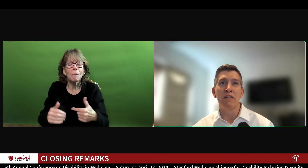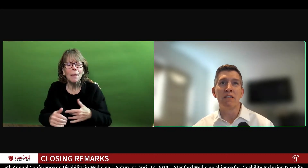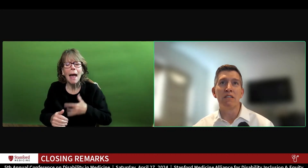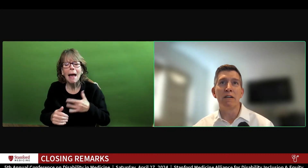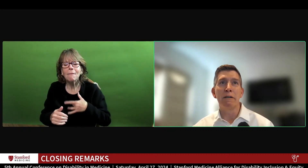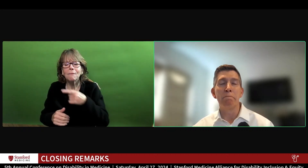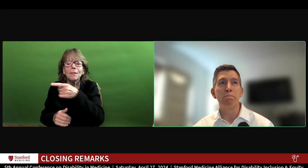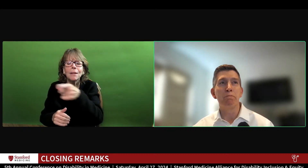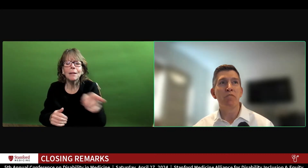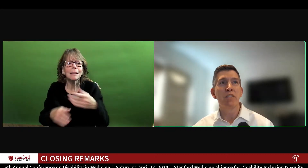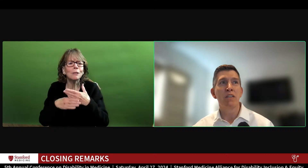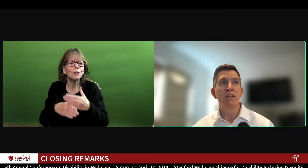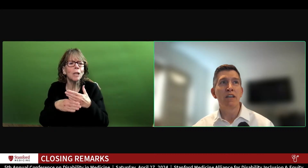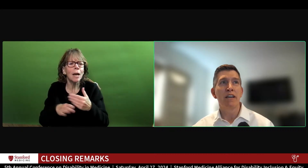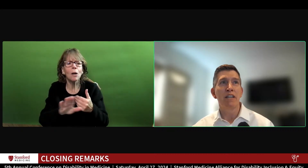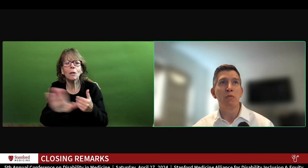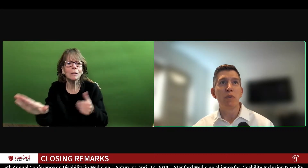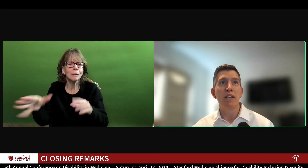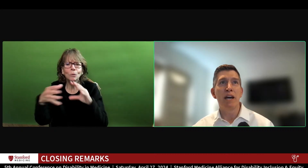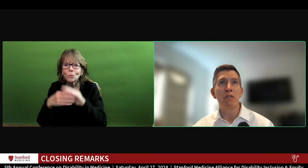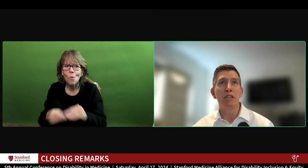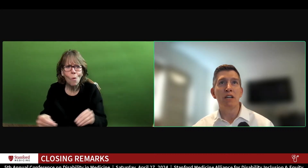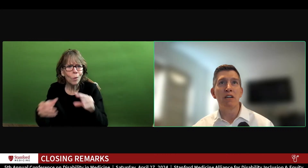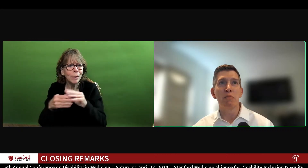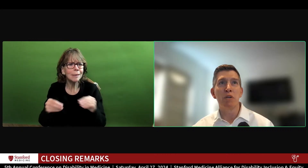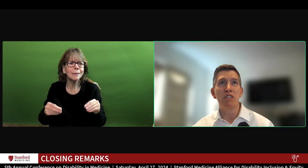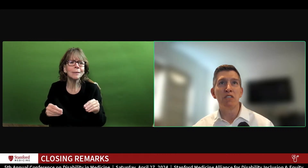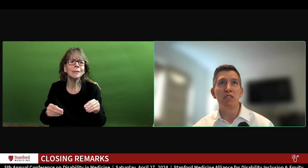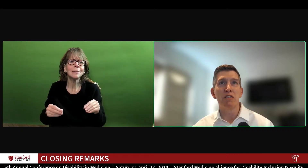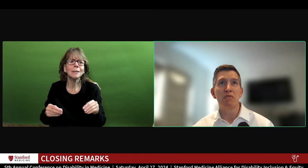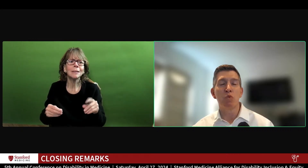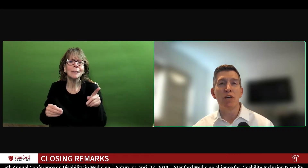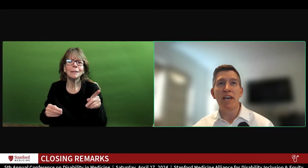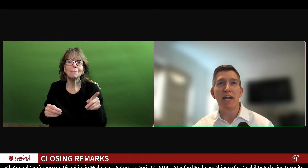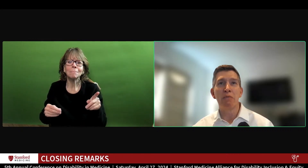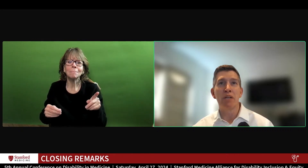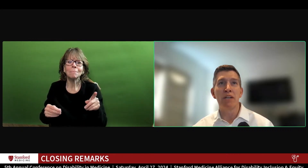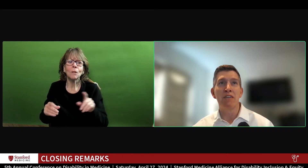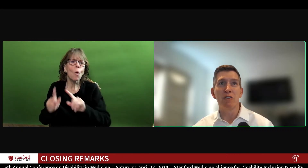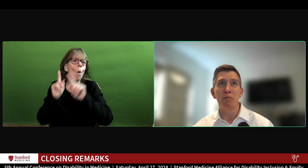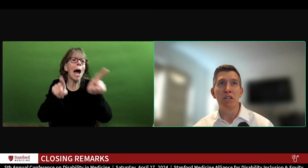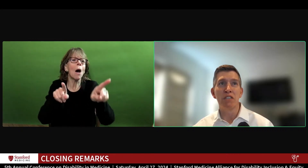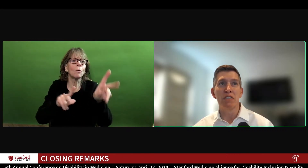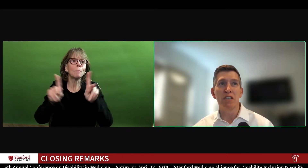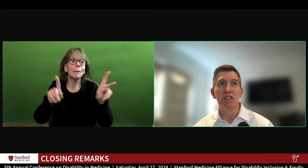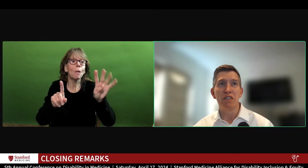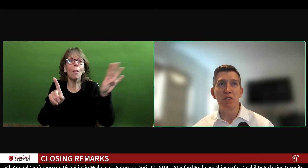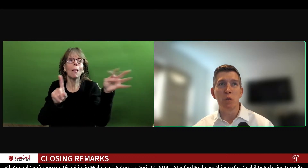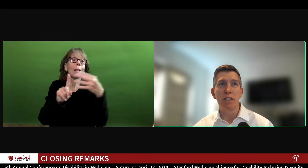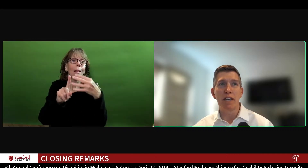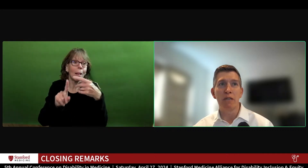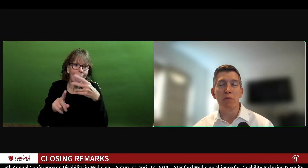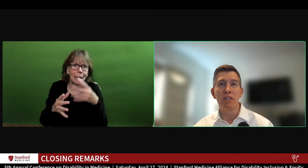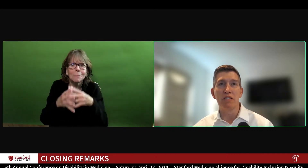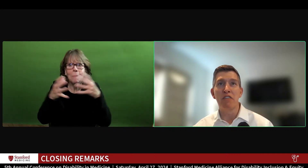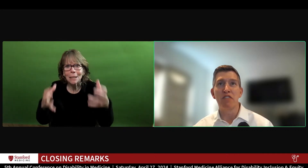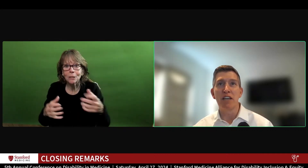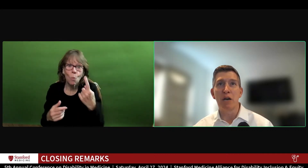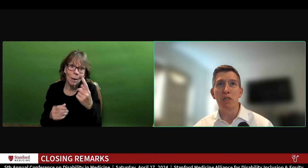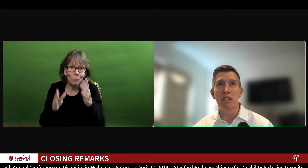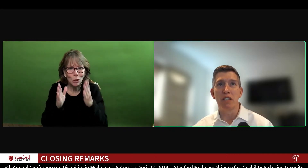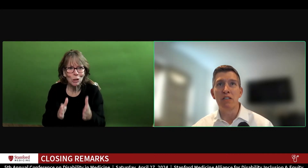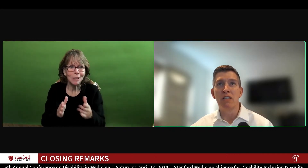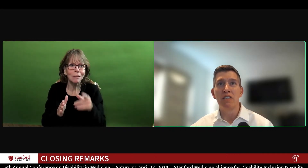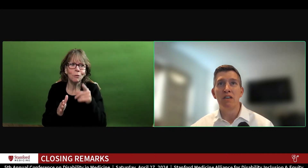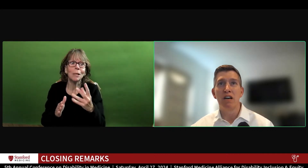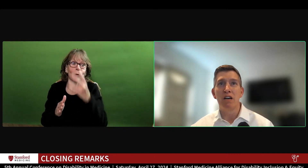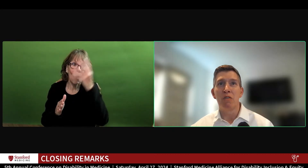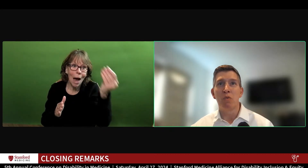and being out there as much as we can be, or as much as an individual can be safely out there,